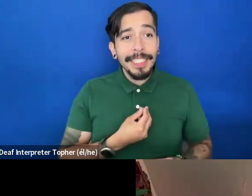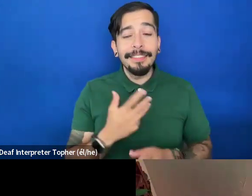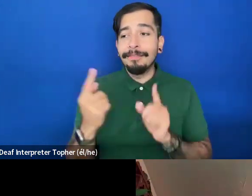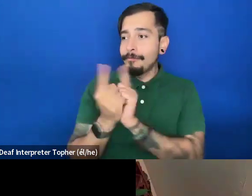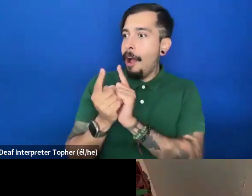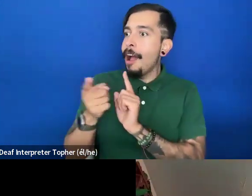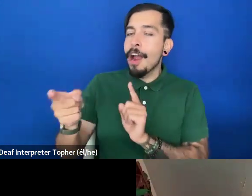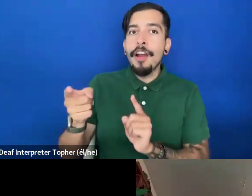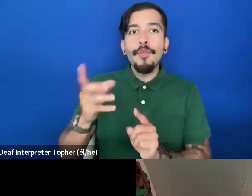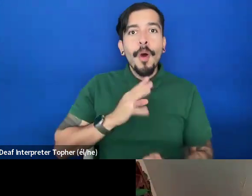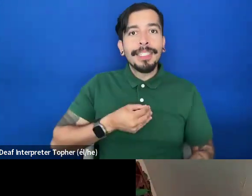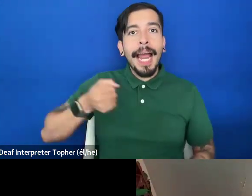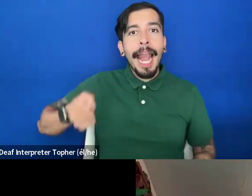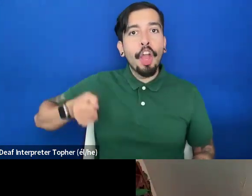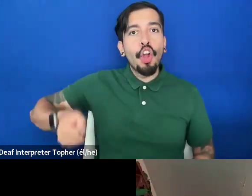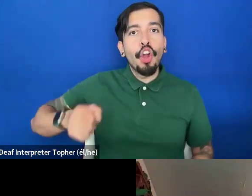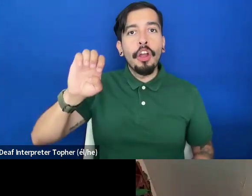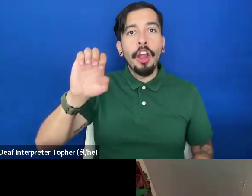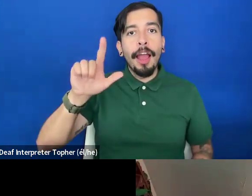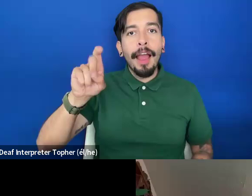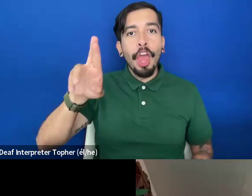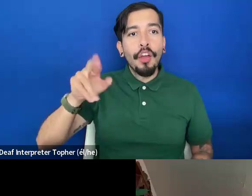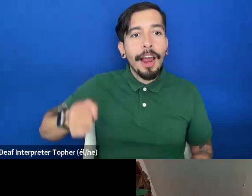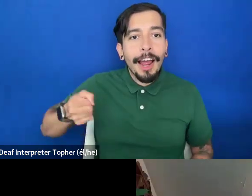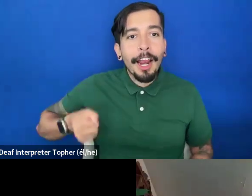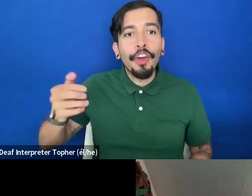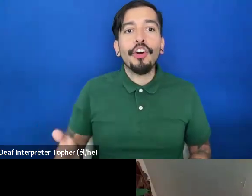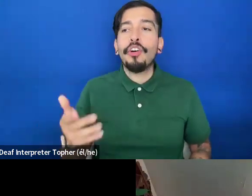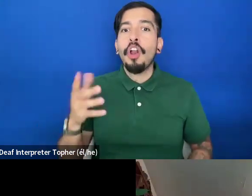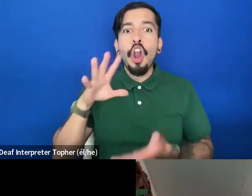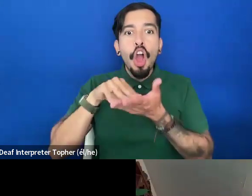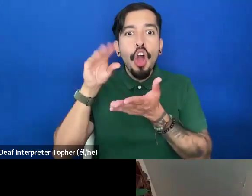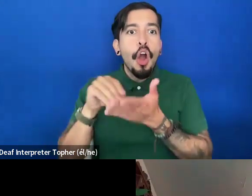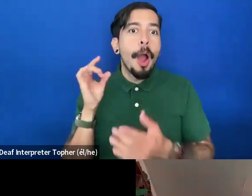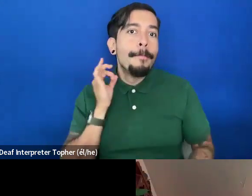'Wait a minute,' I, like, I didn't even know my life could get good like that.